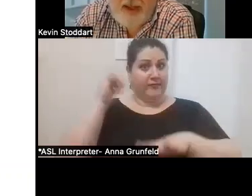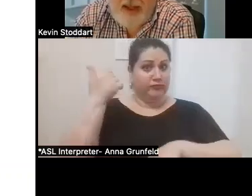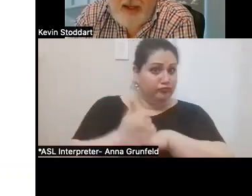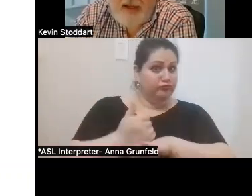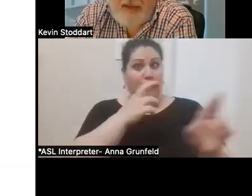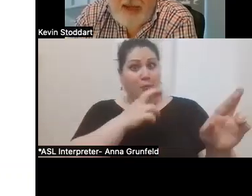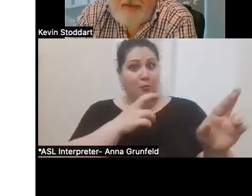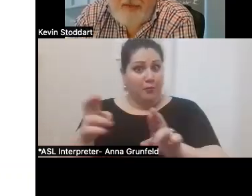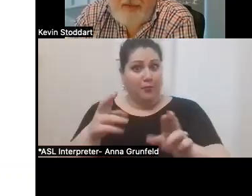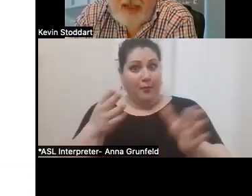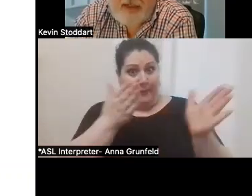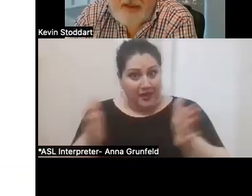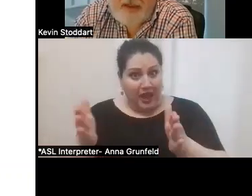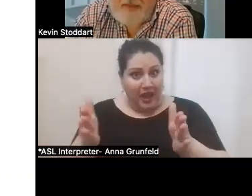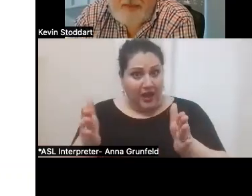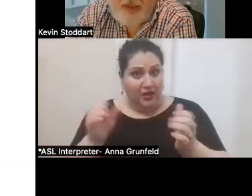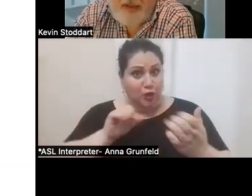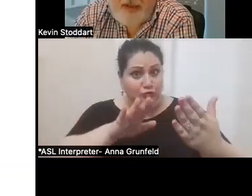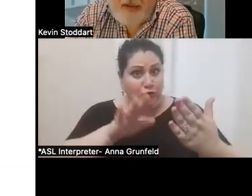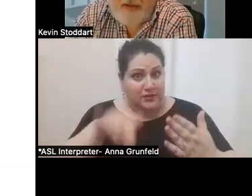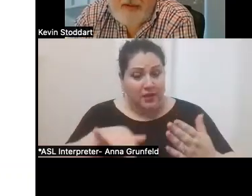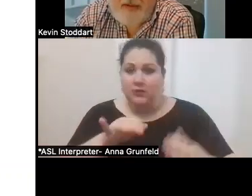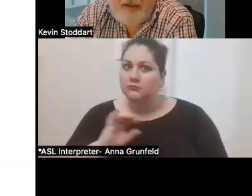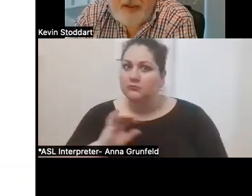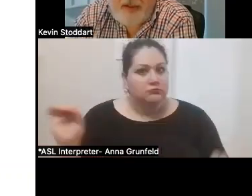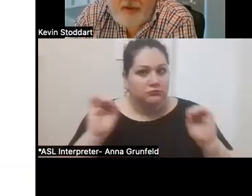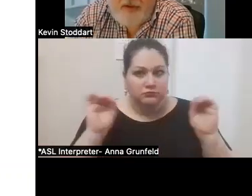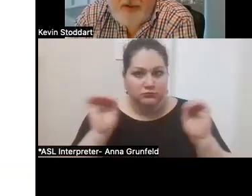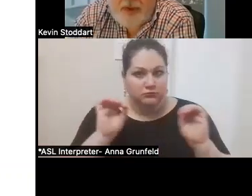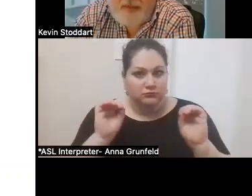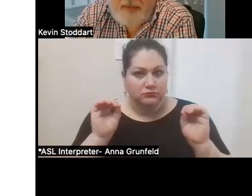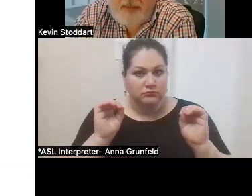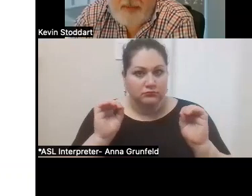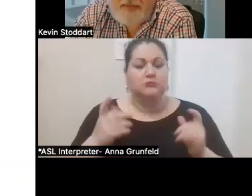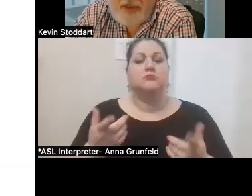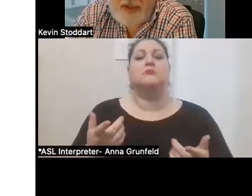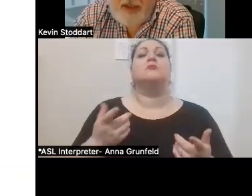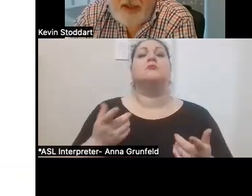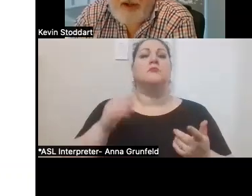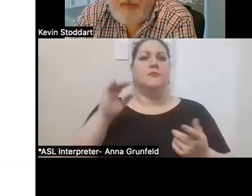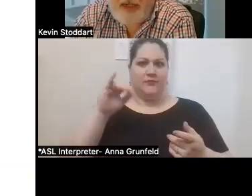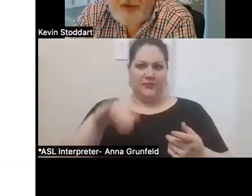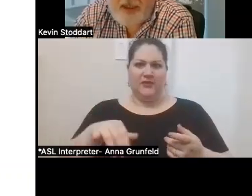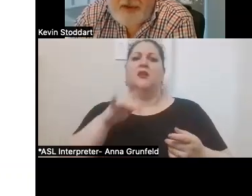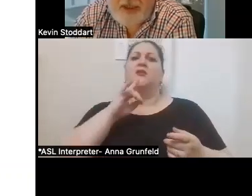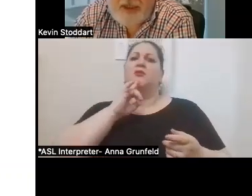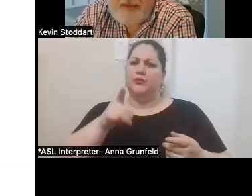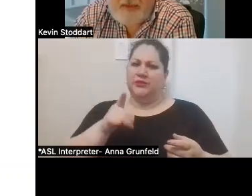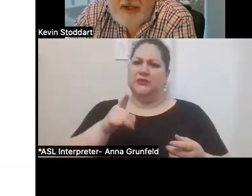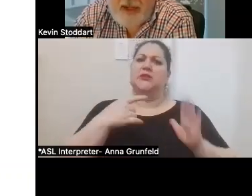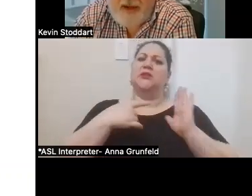And that reflects the huge problems in our mental health system right now